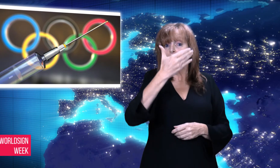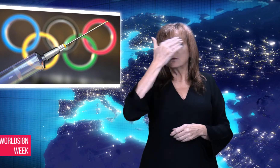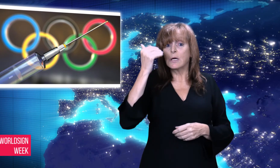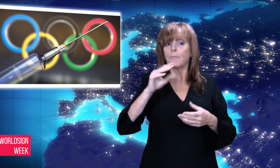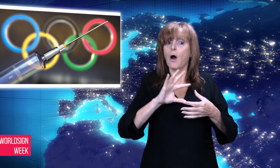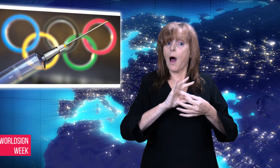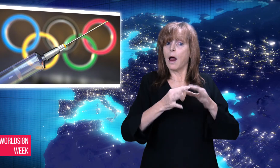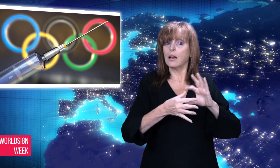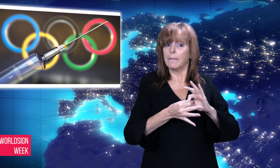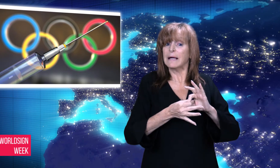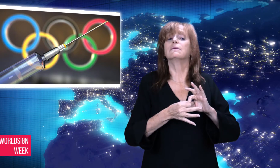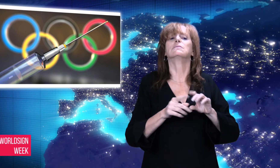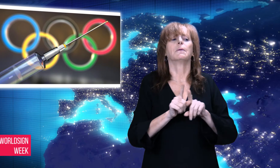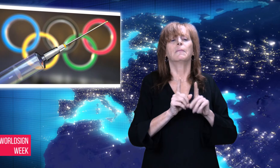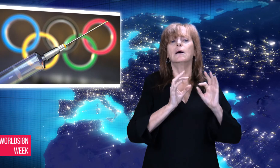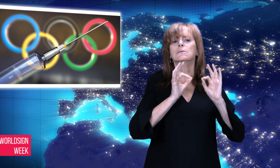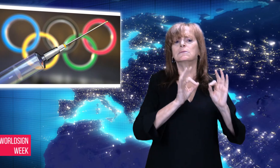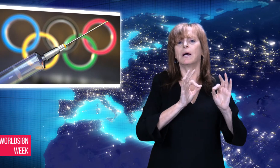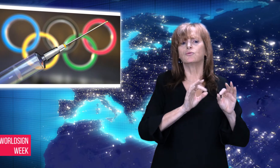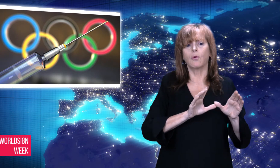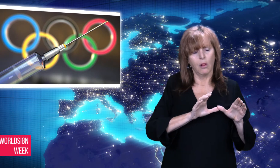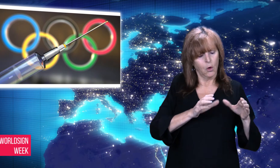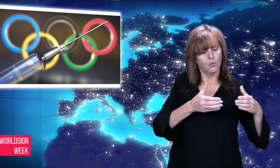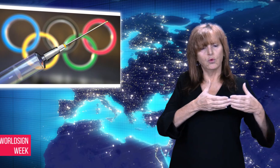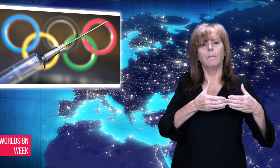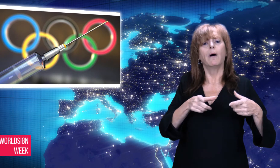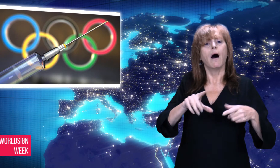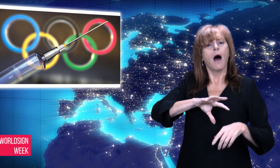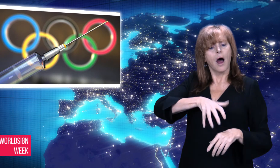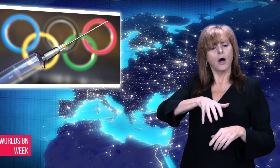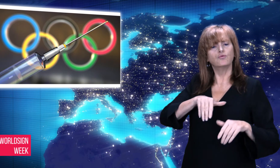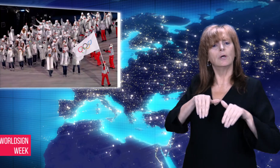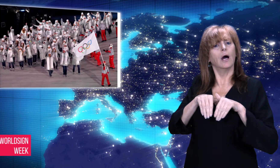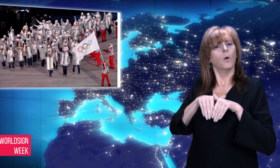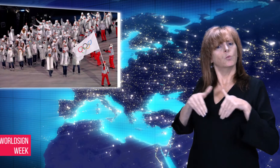however, be allowed to participate in the 2020